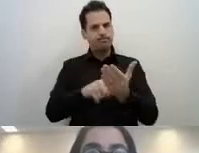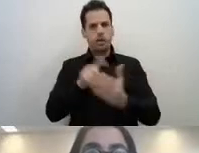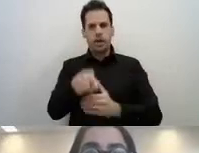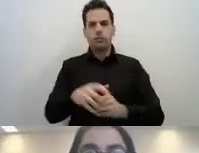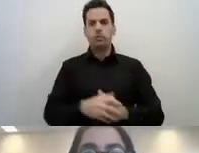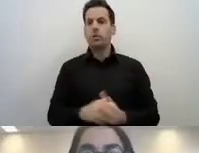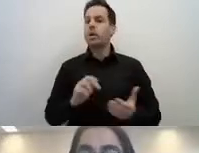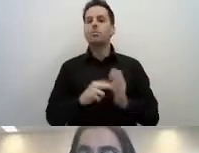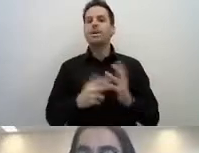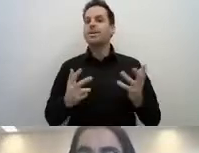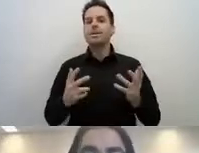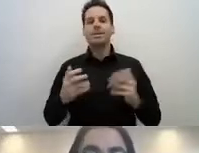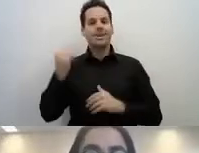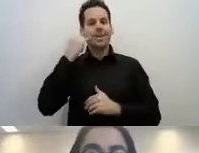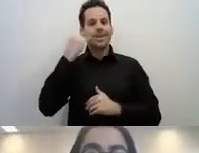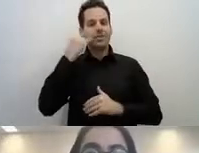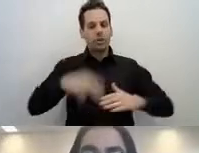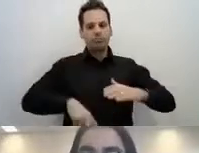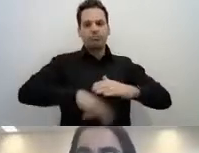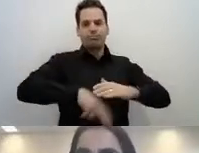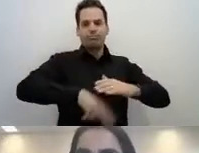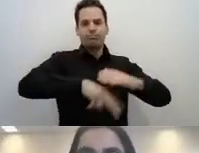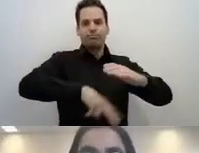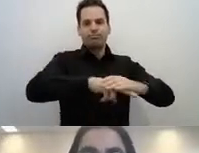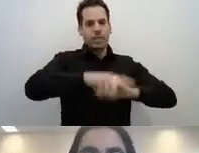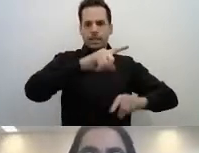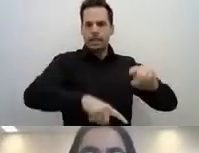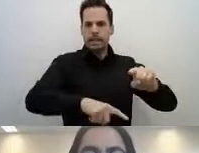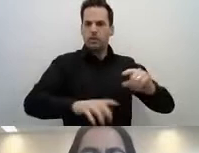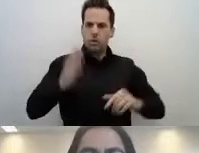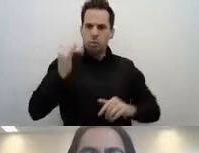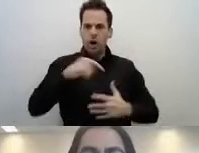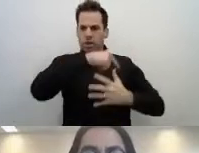unreasonable discrimination on the basis of a protected characteristic and i'll come back to